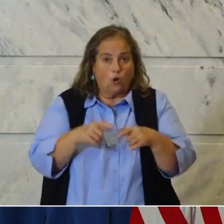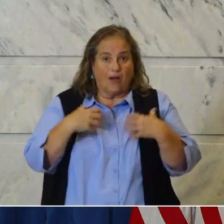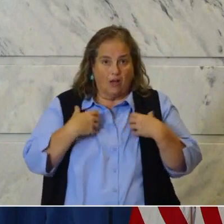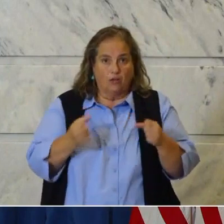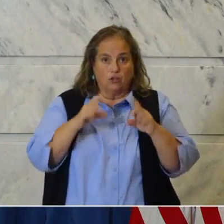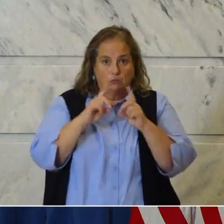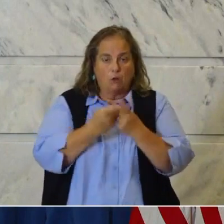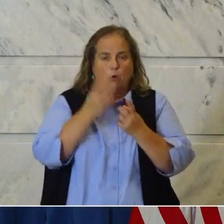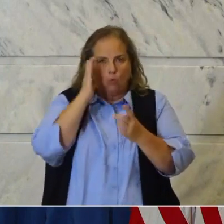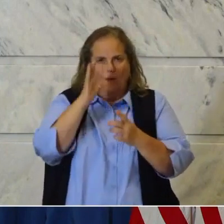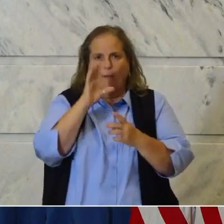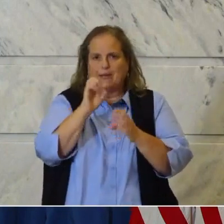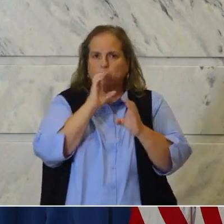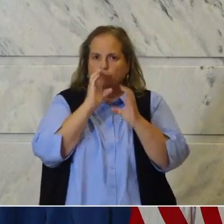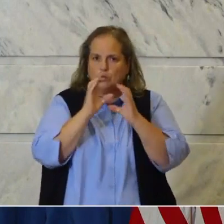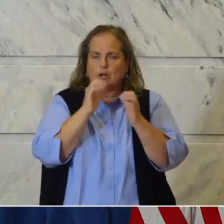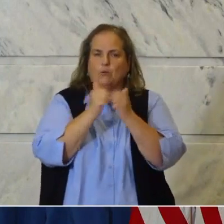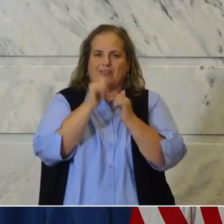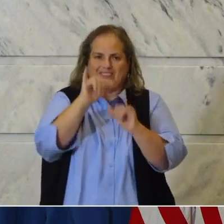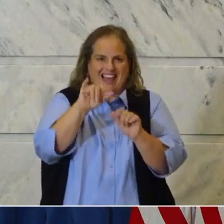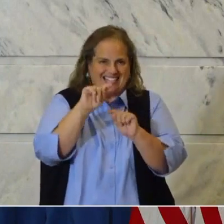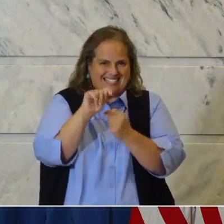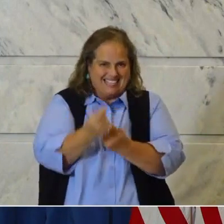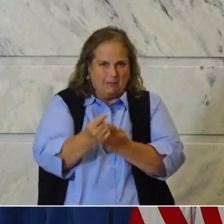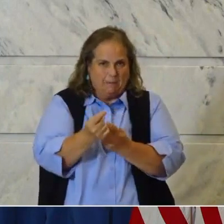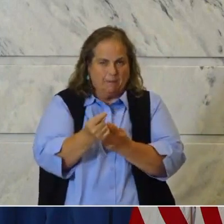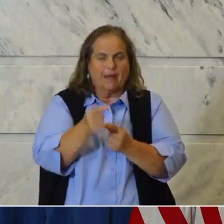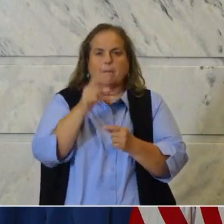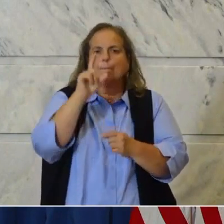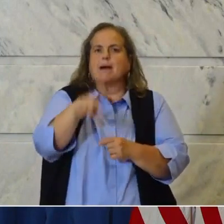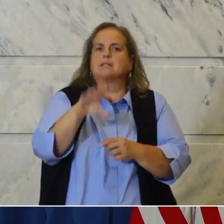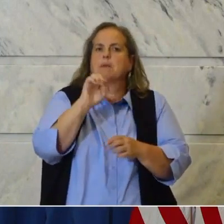communicating with that team. It's got to be public health officials that get